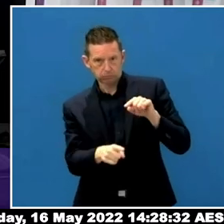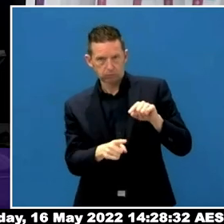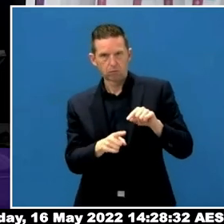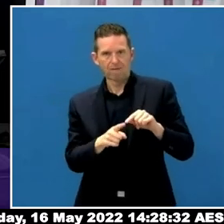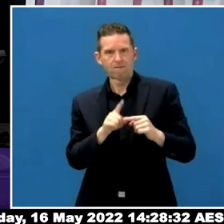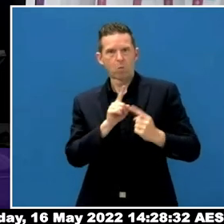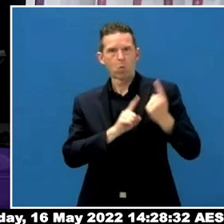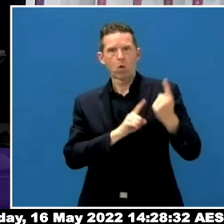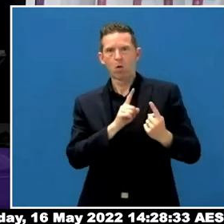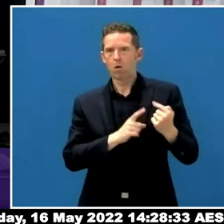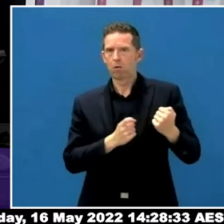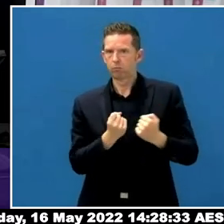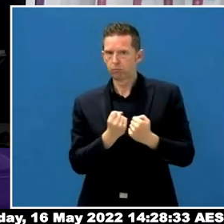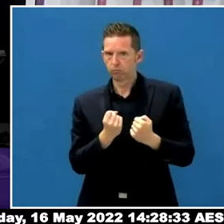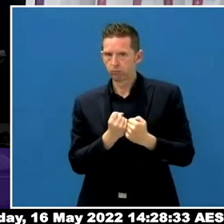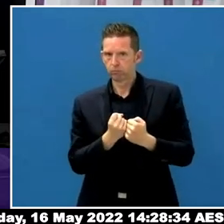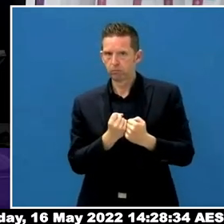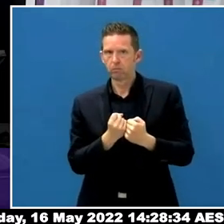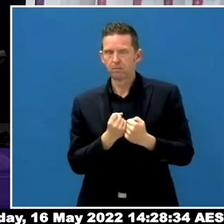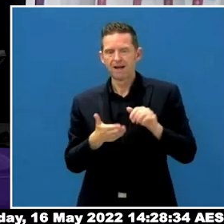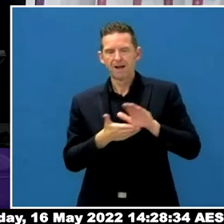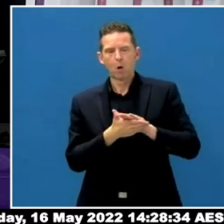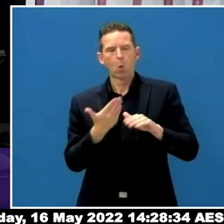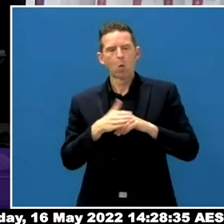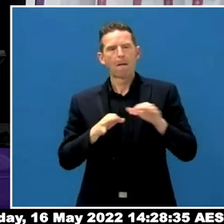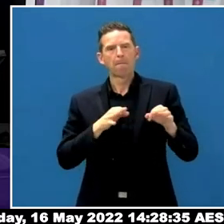the new plan that was operating from November? That's correct.